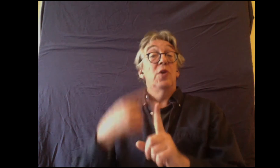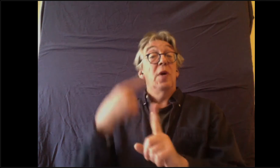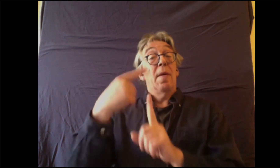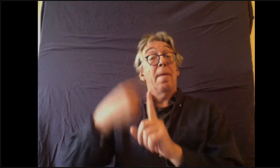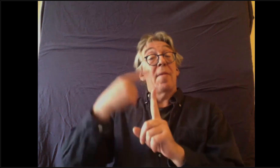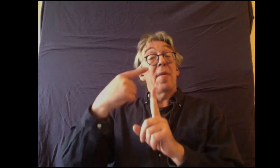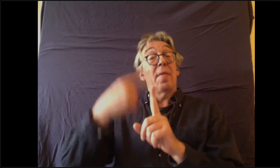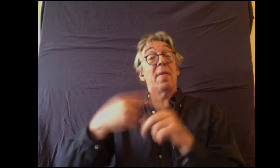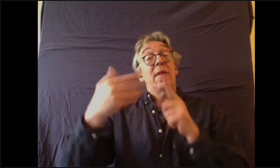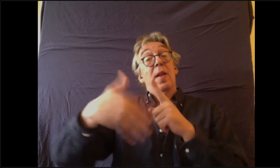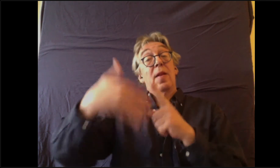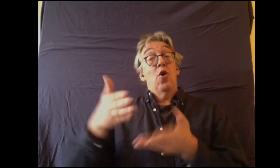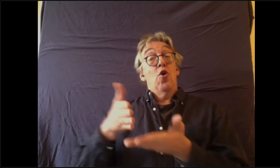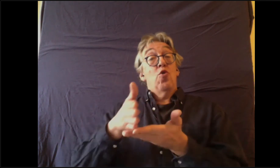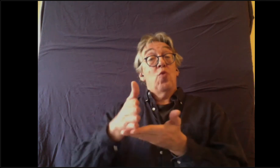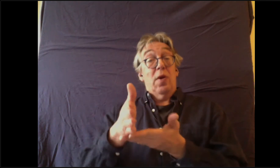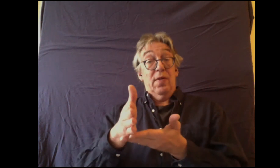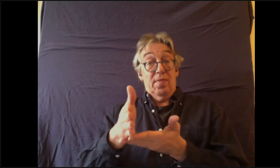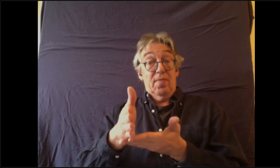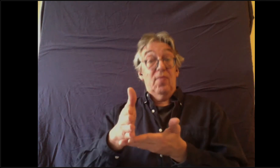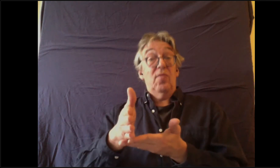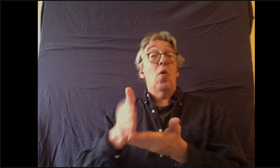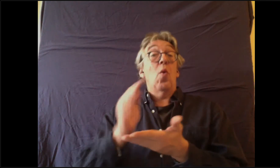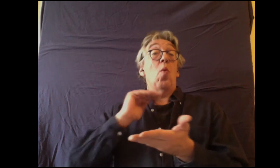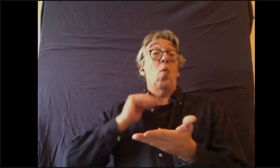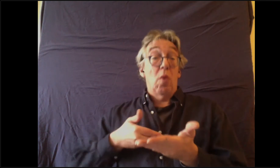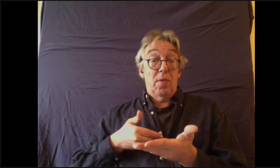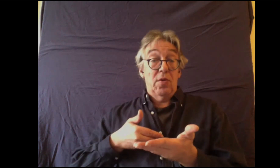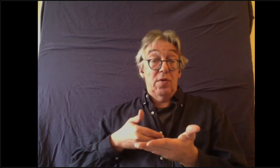She has served on different school and church boards in Kenya.